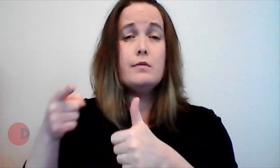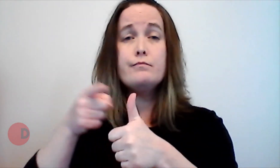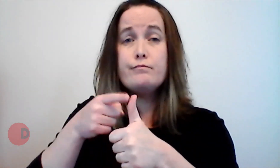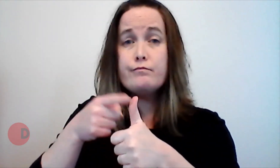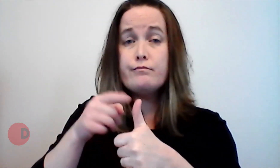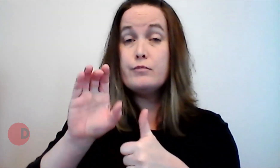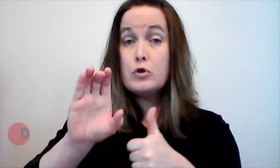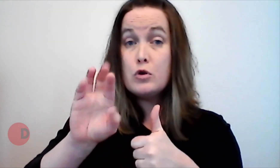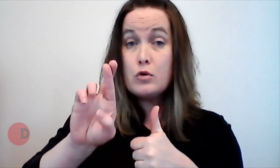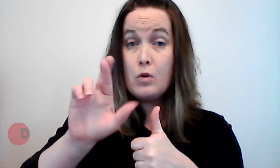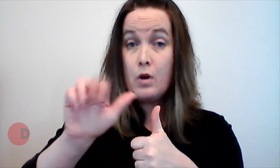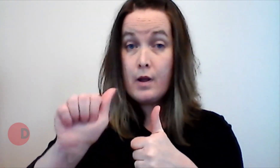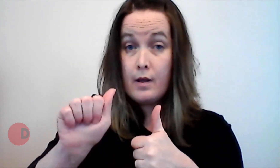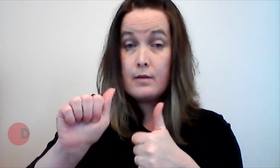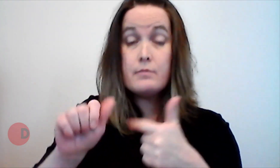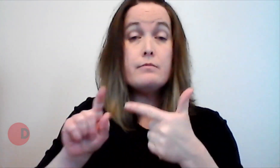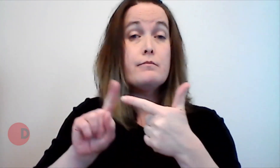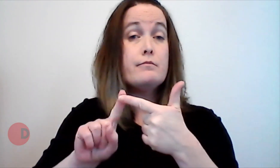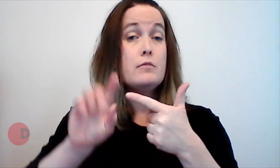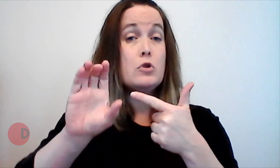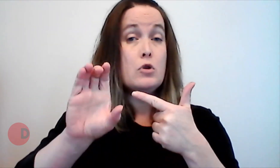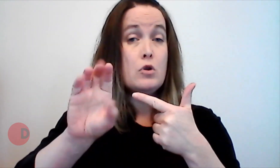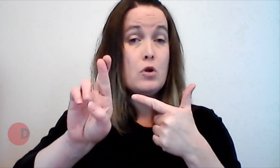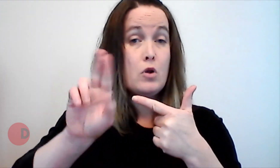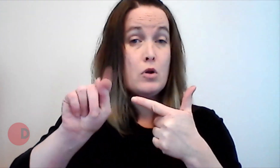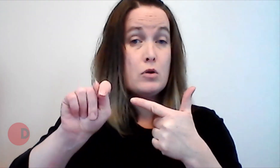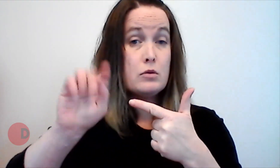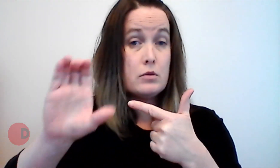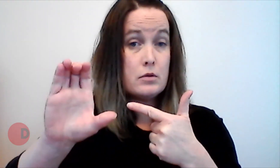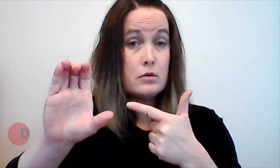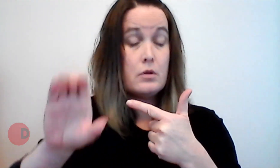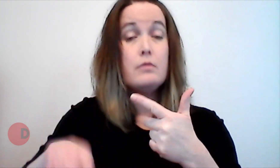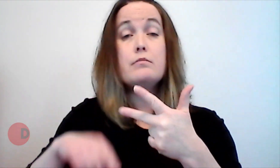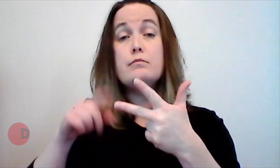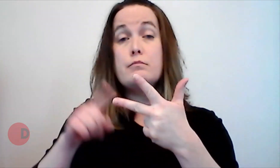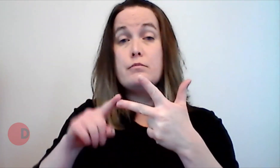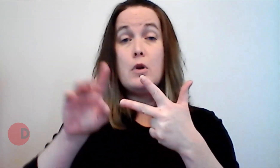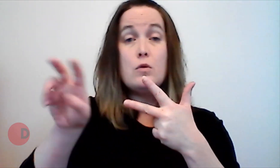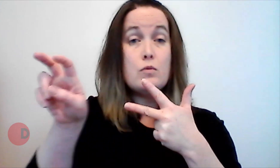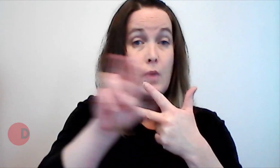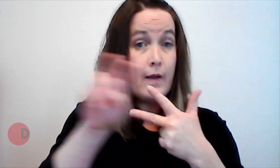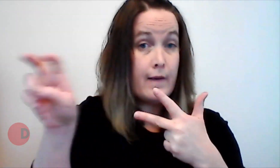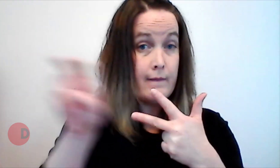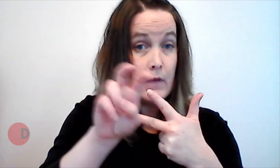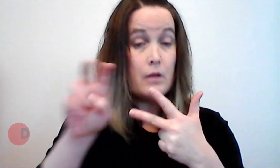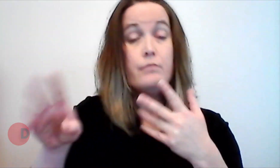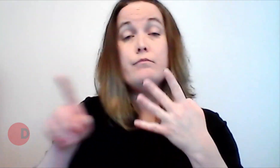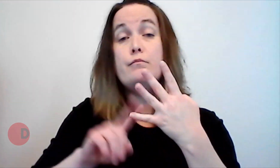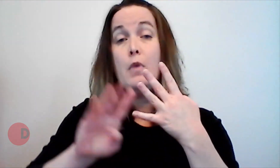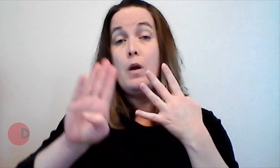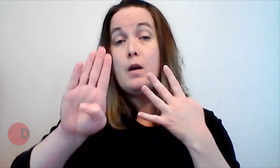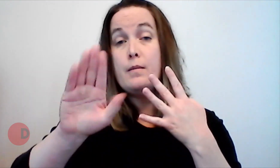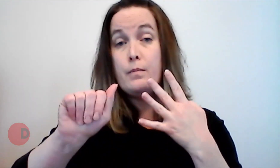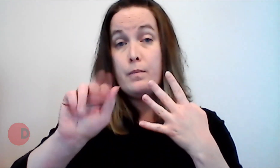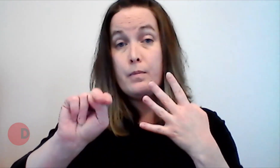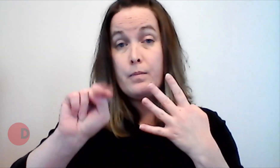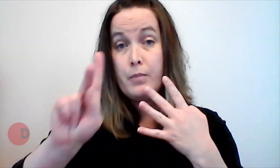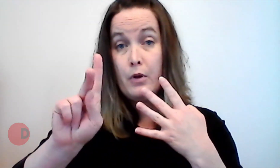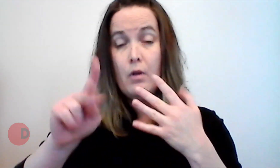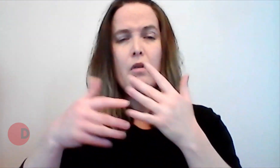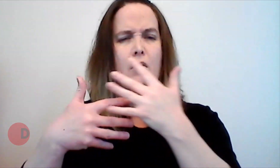for example, CRA, CRTC, travel and banking among them.